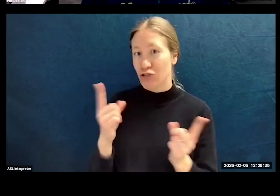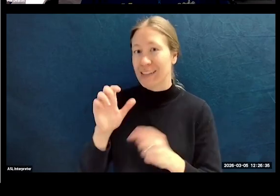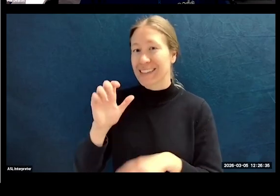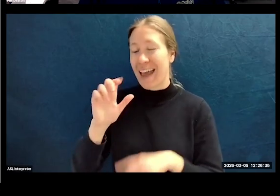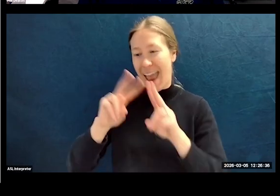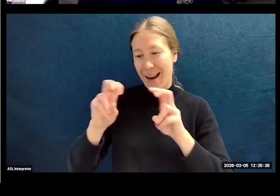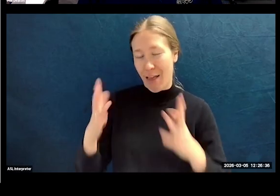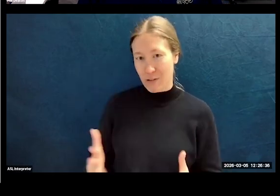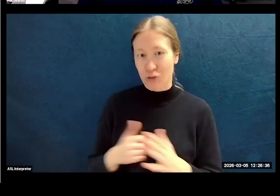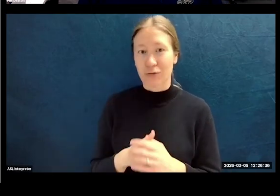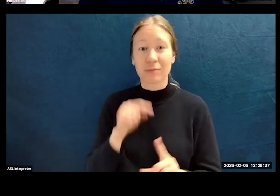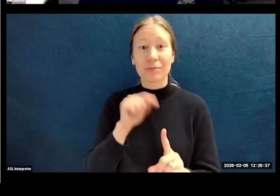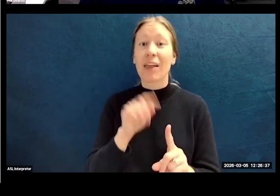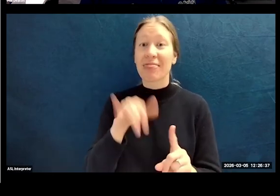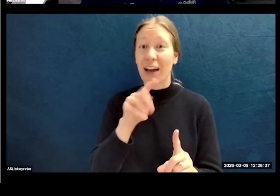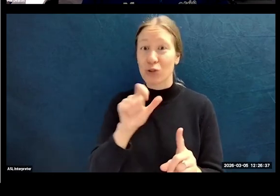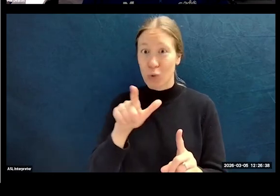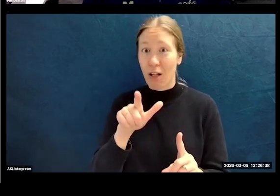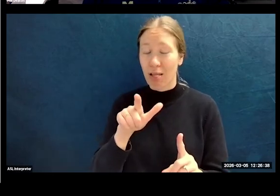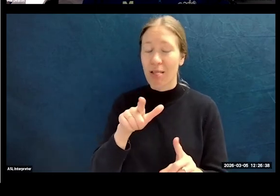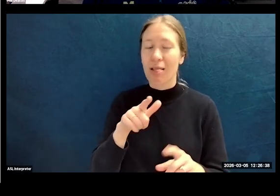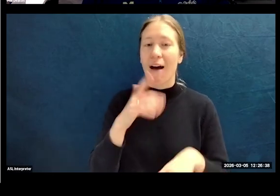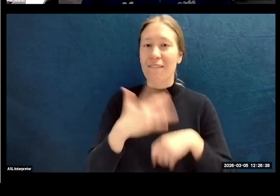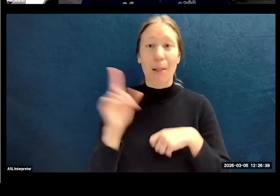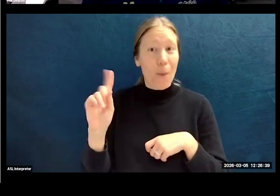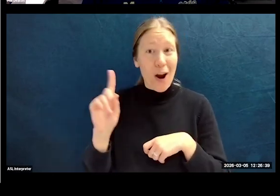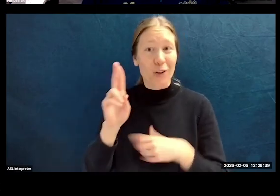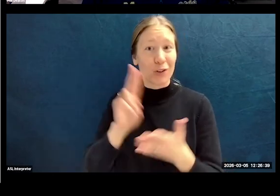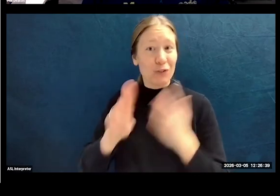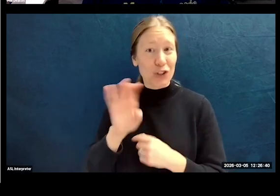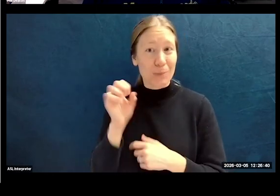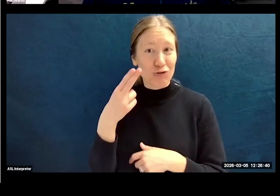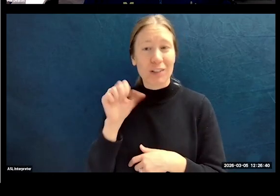that the color contrast analyzer tool is available in the University of Michigan Software Center,